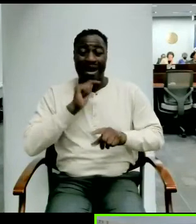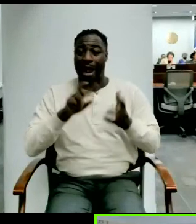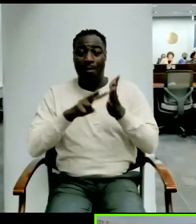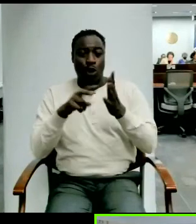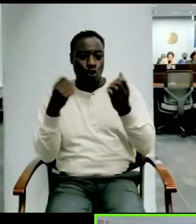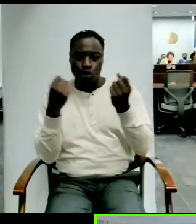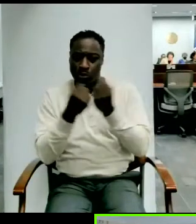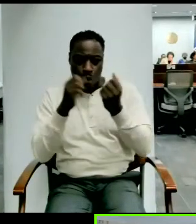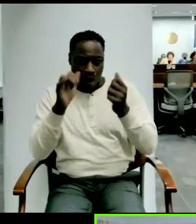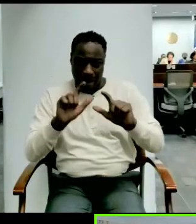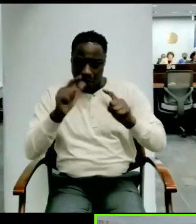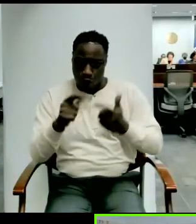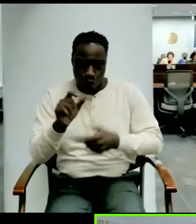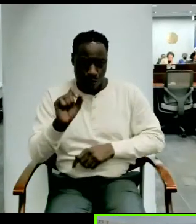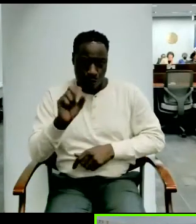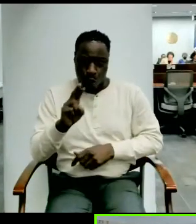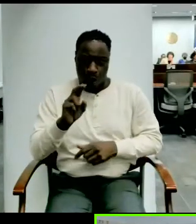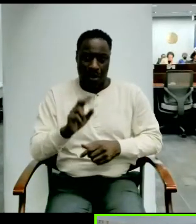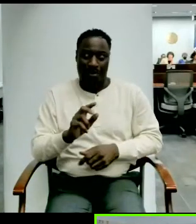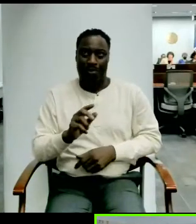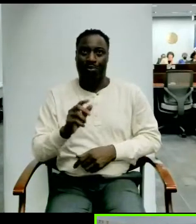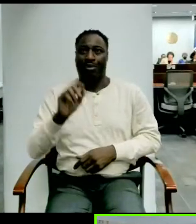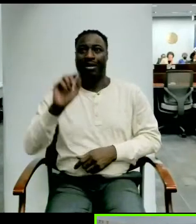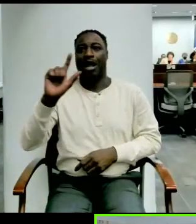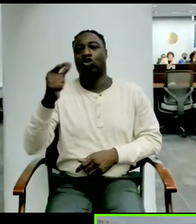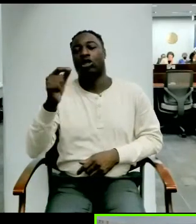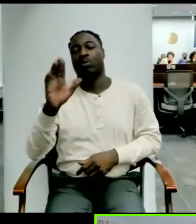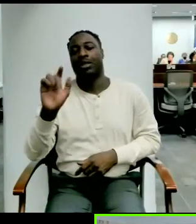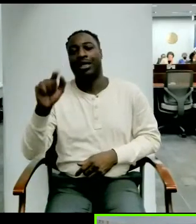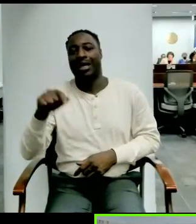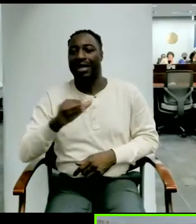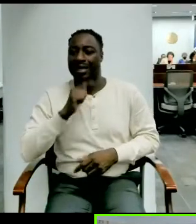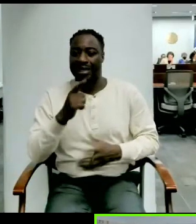endorsement and is not a substantial burden on anyone's religious exercise.